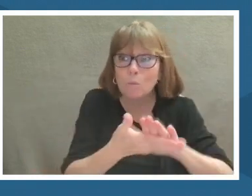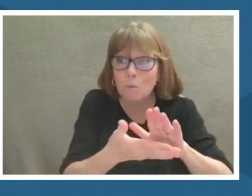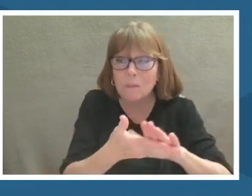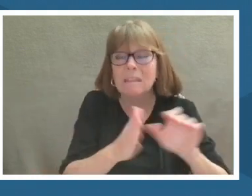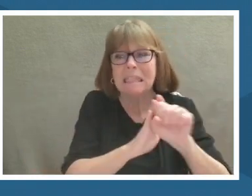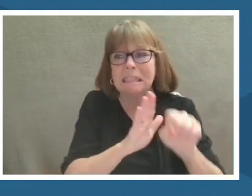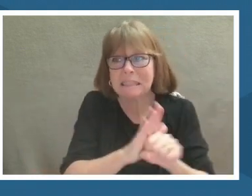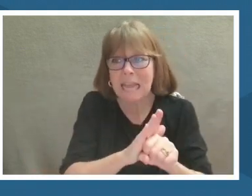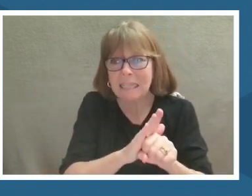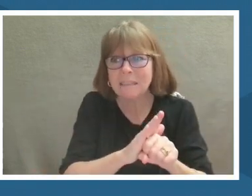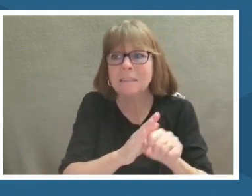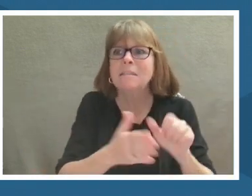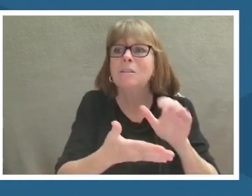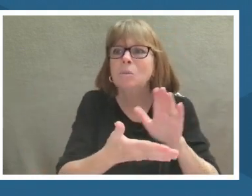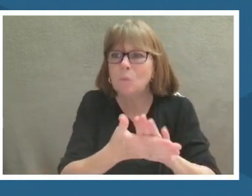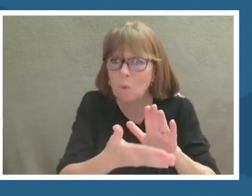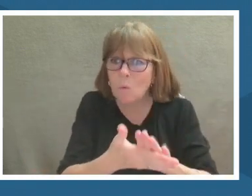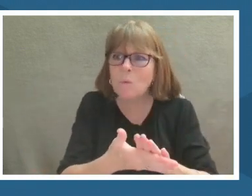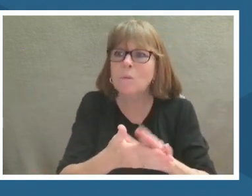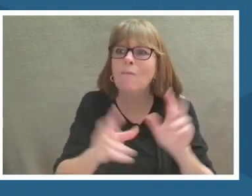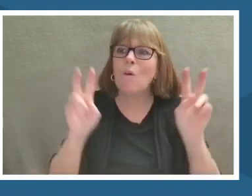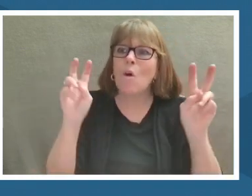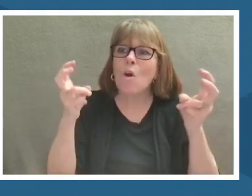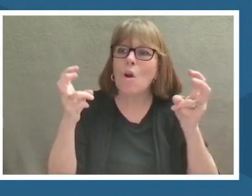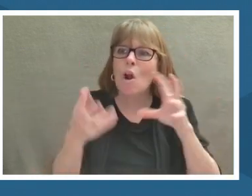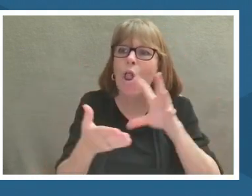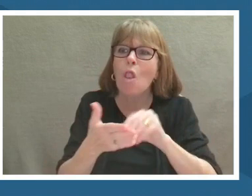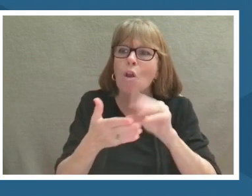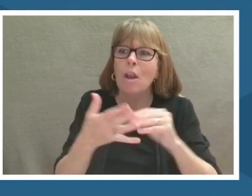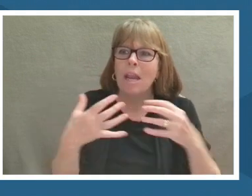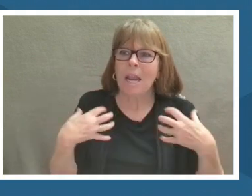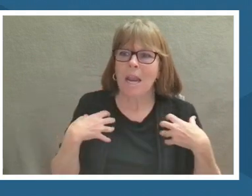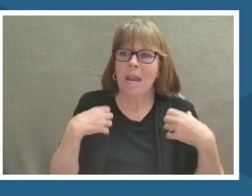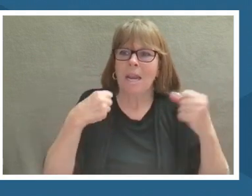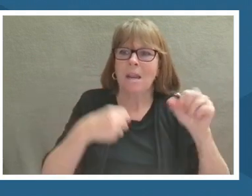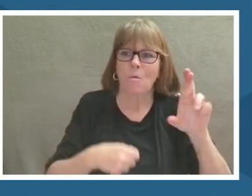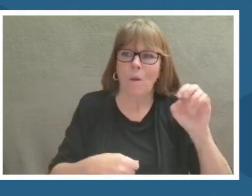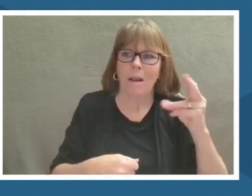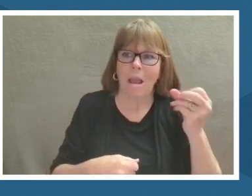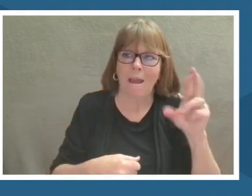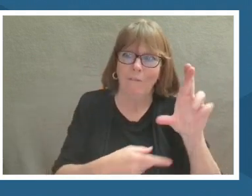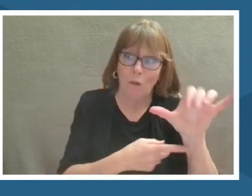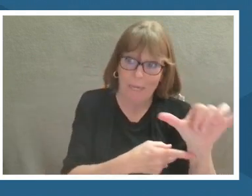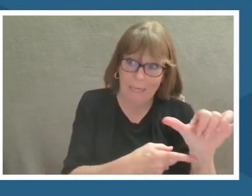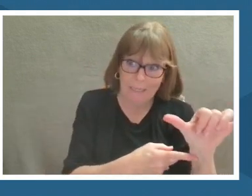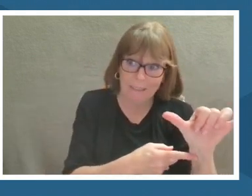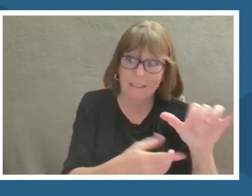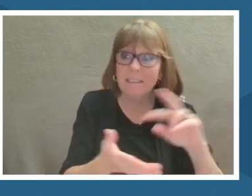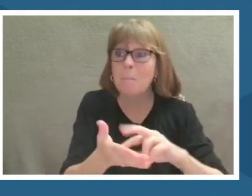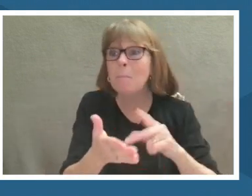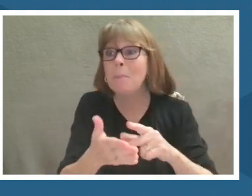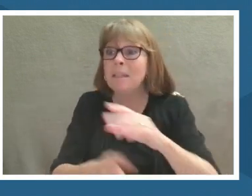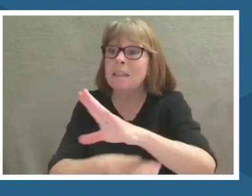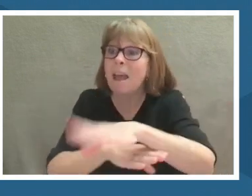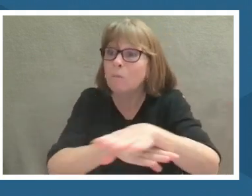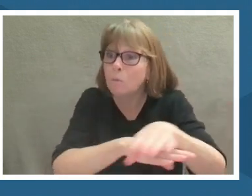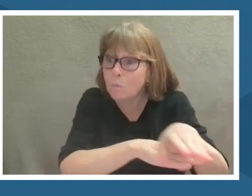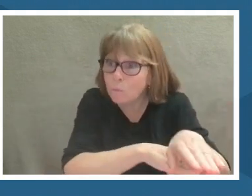support learning recovery some of it is earmarked for after school and summer